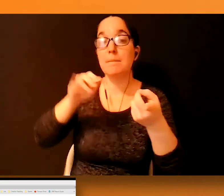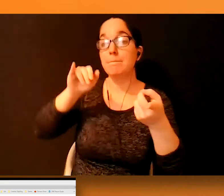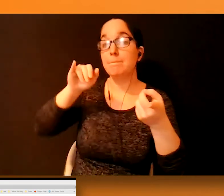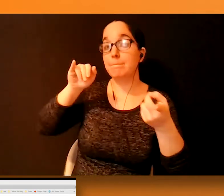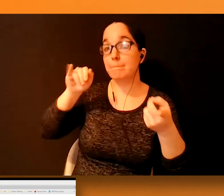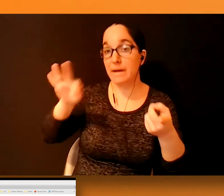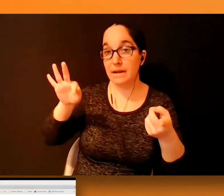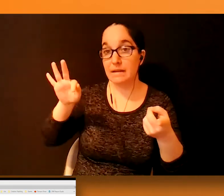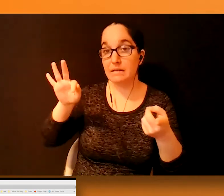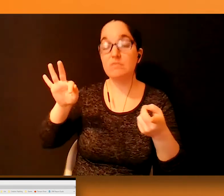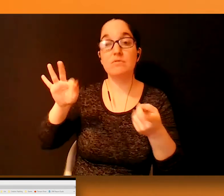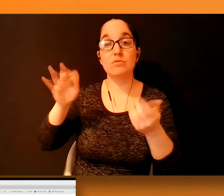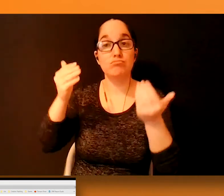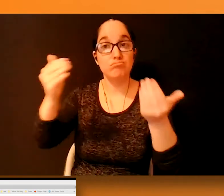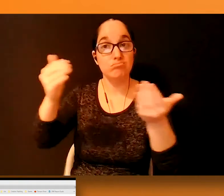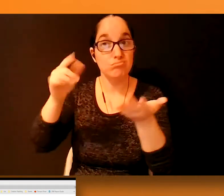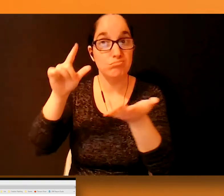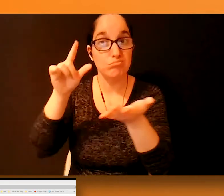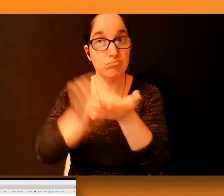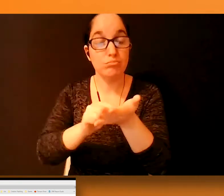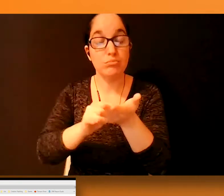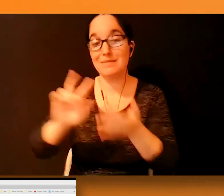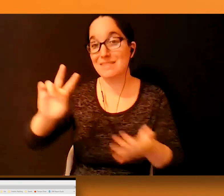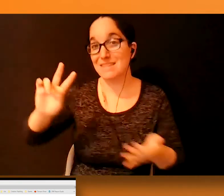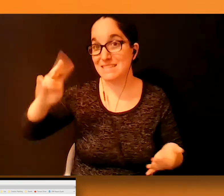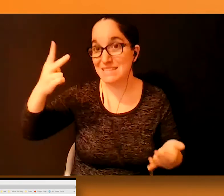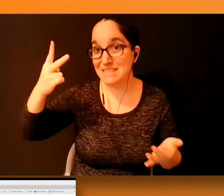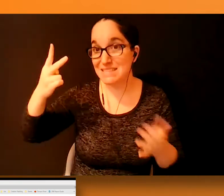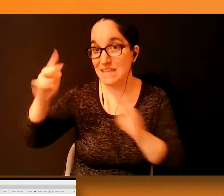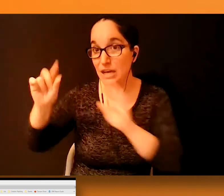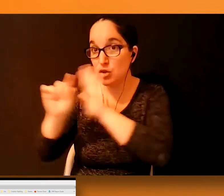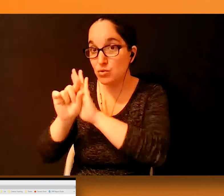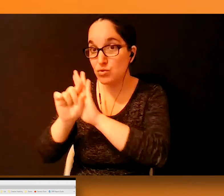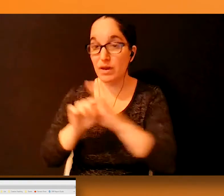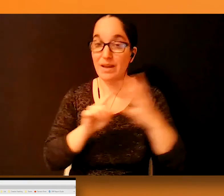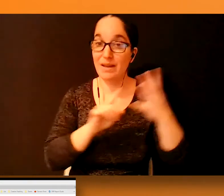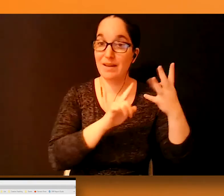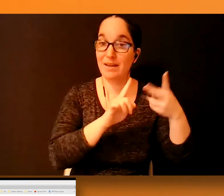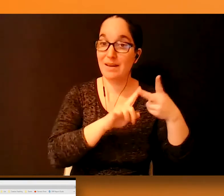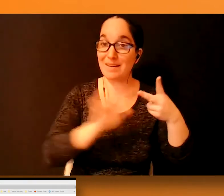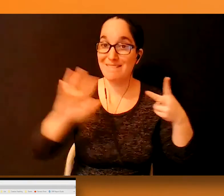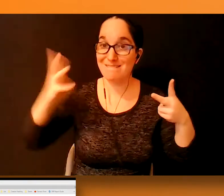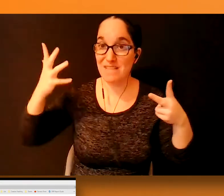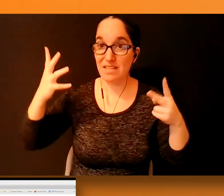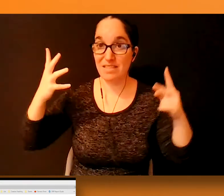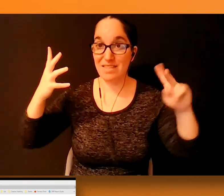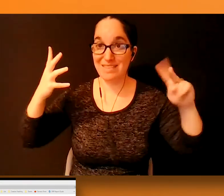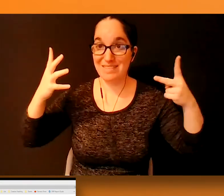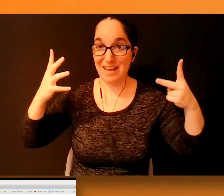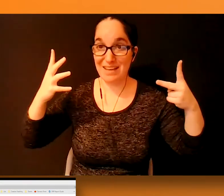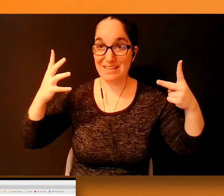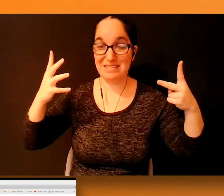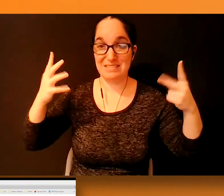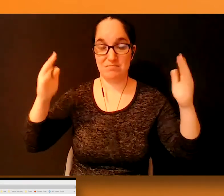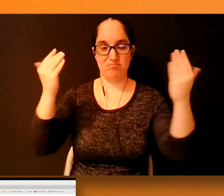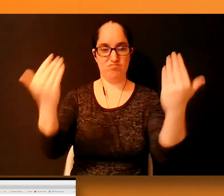that give you that equivalent. But what changes if you-- if you were to print out, you know, a second-grade level one and a fifth-grade level one